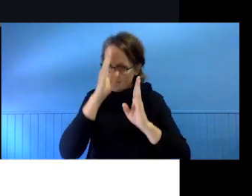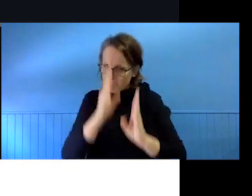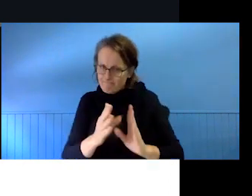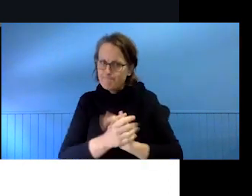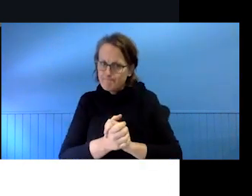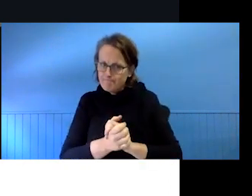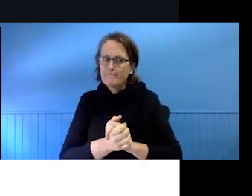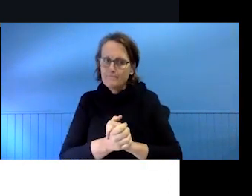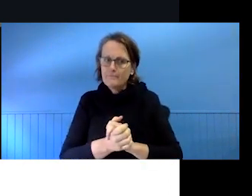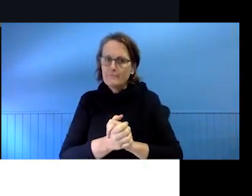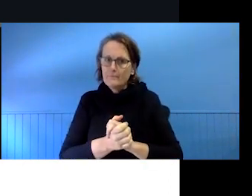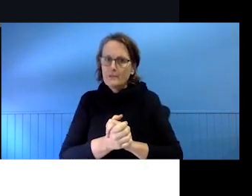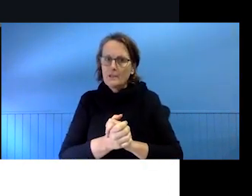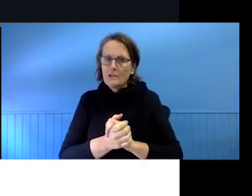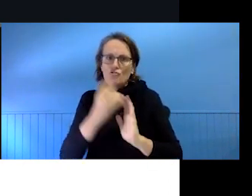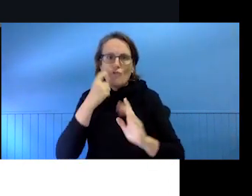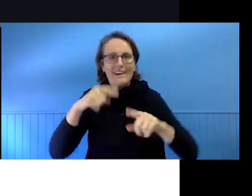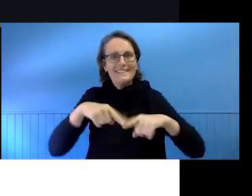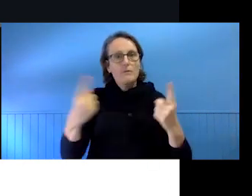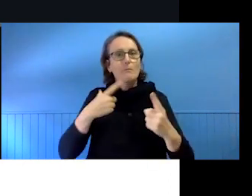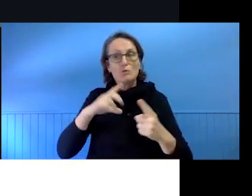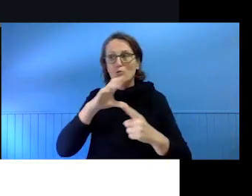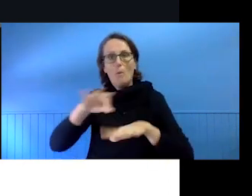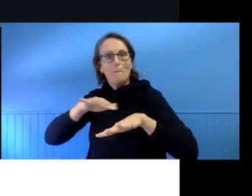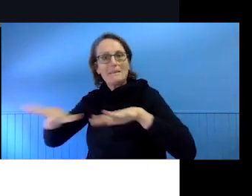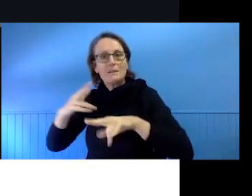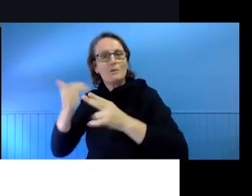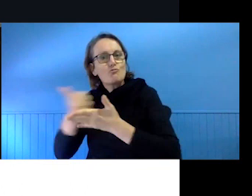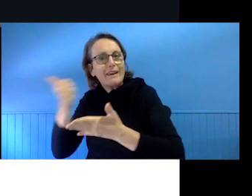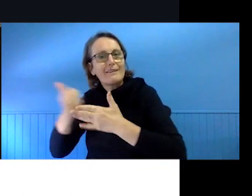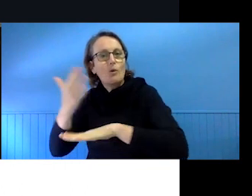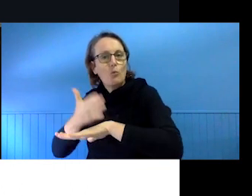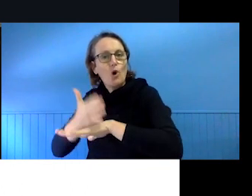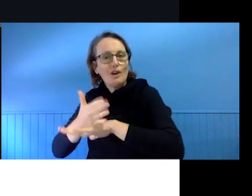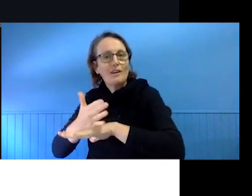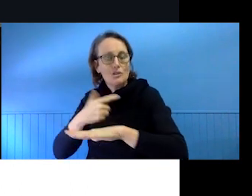things outside of your regular day to day practice or work, because of some shutdown.